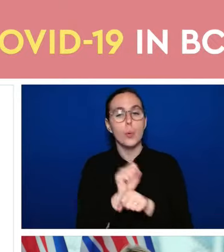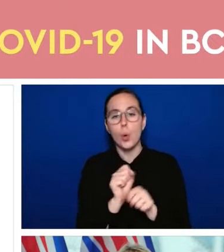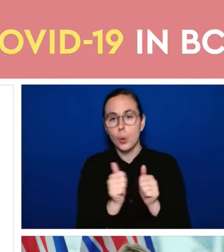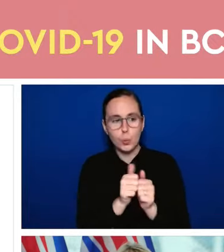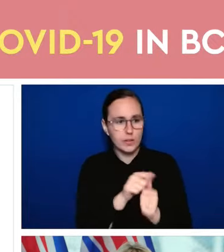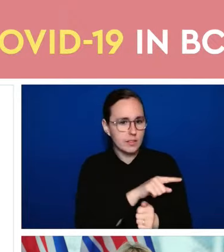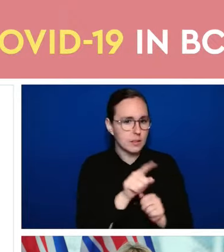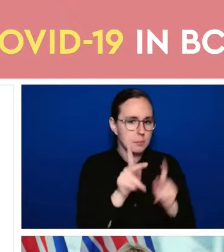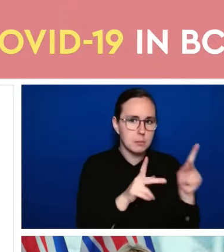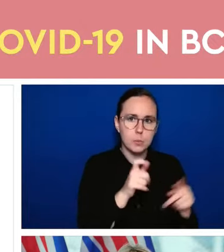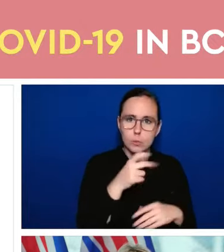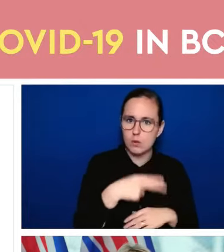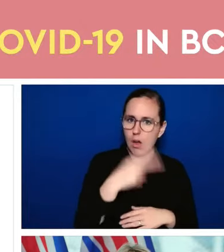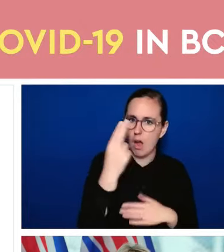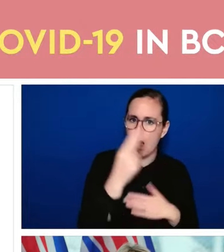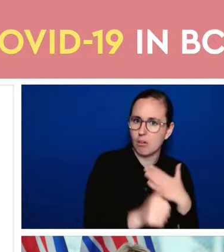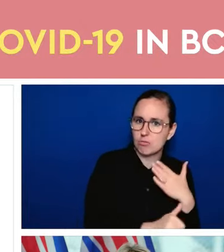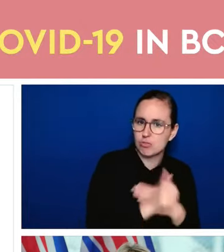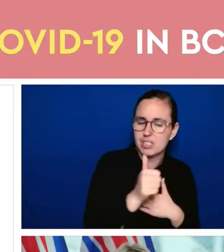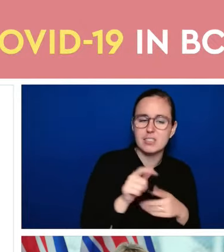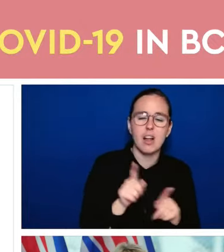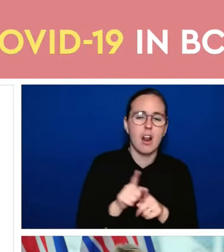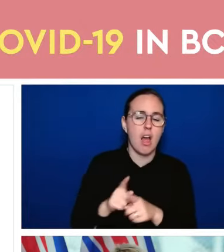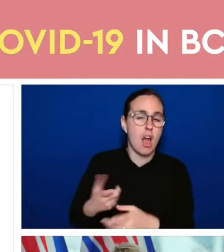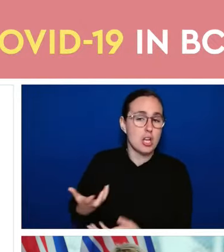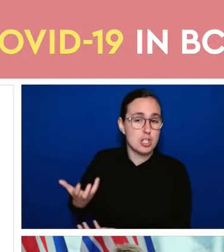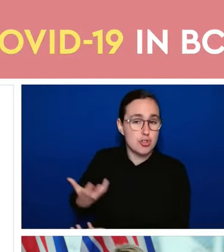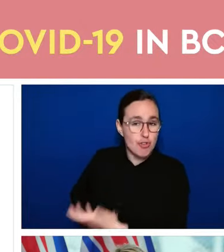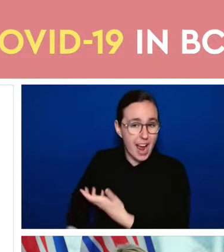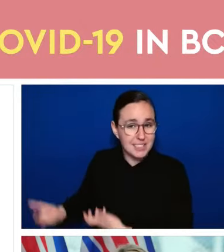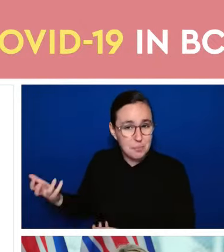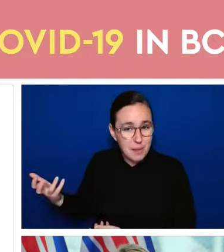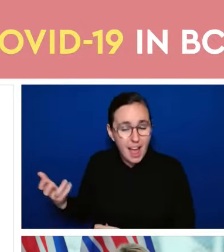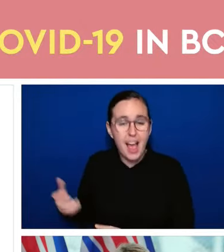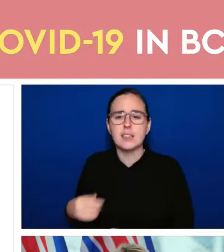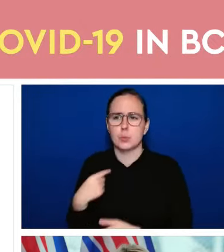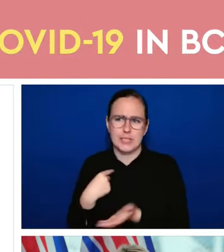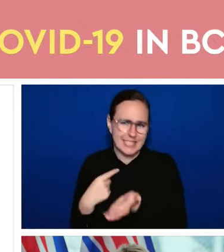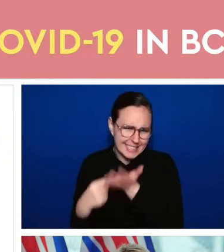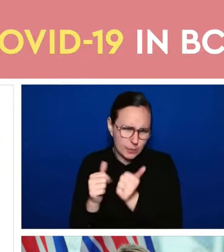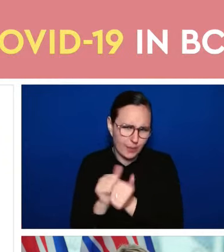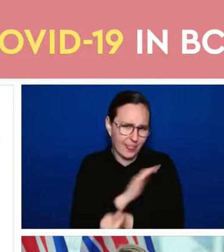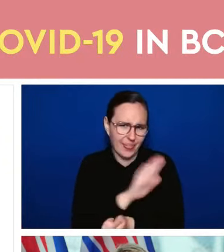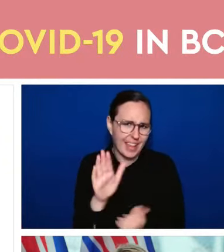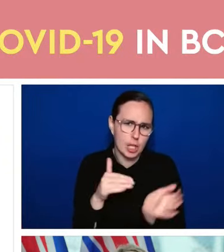who provide care to people who are clinically vulnerable to make sure you have. The